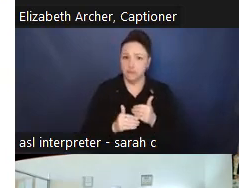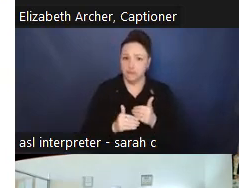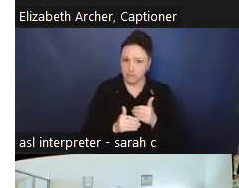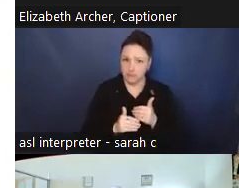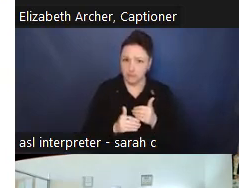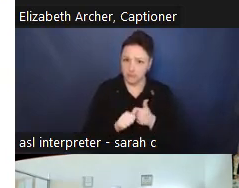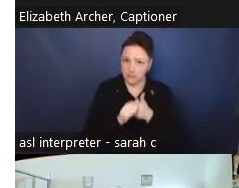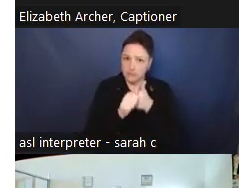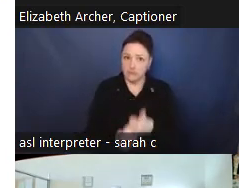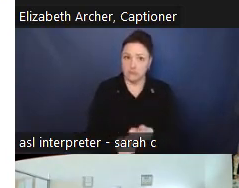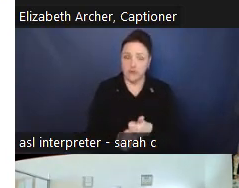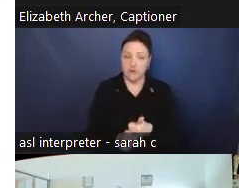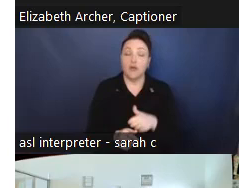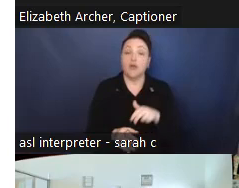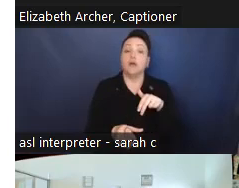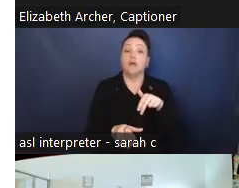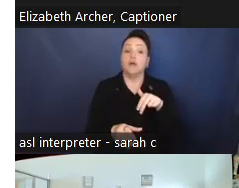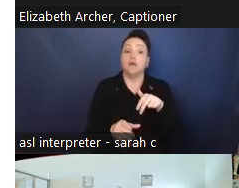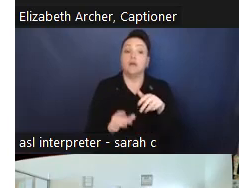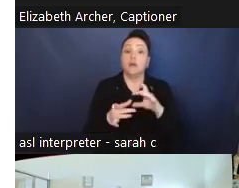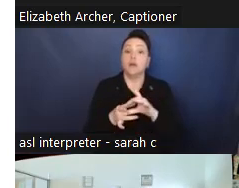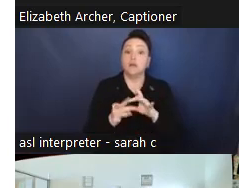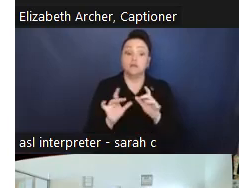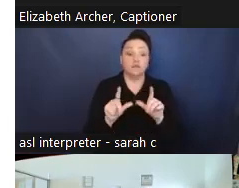we started this redetermination process as mandated by the federal government.